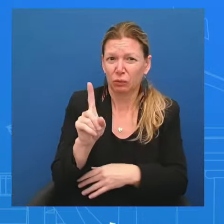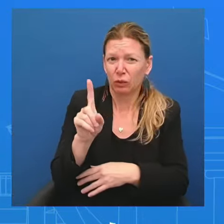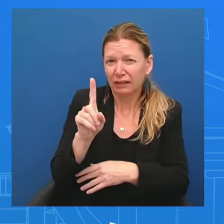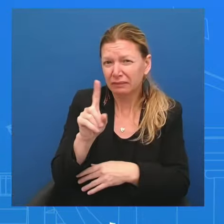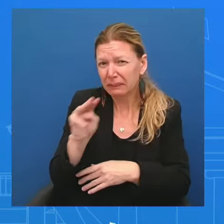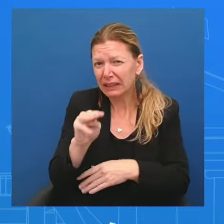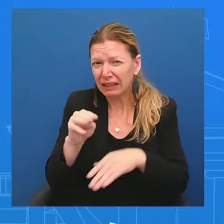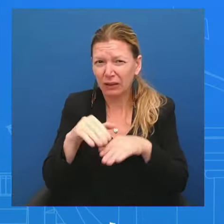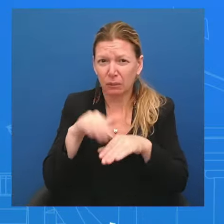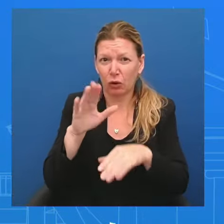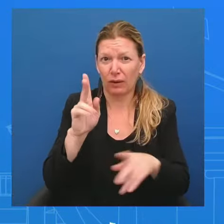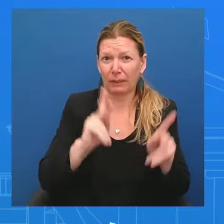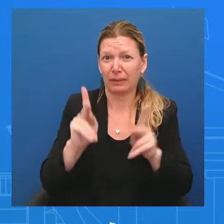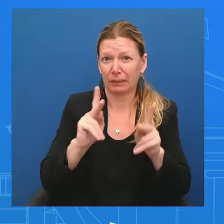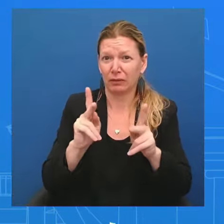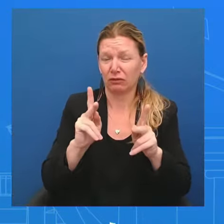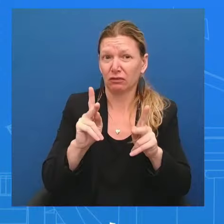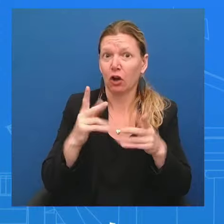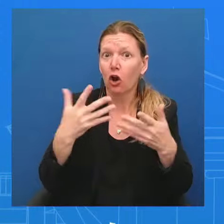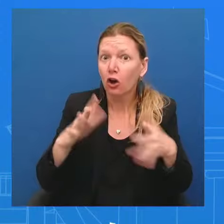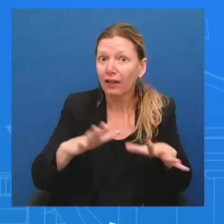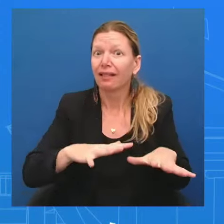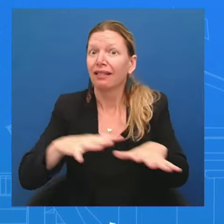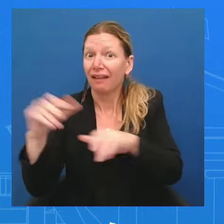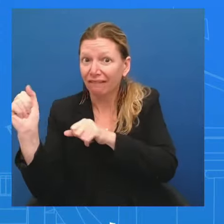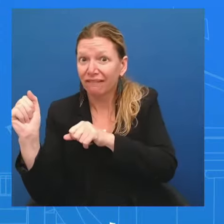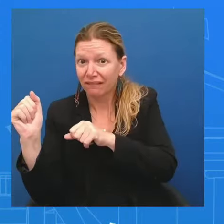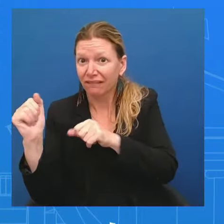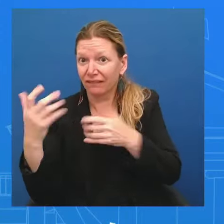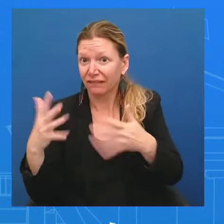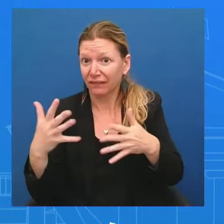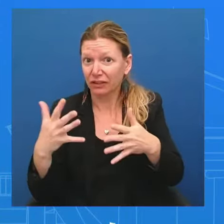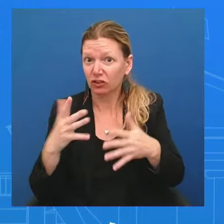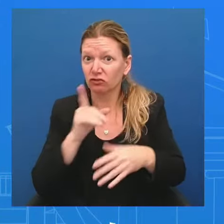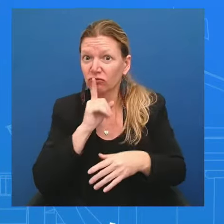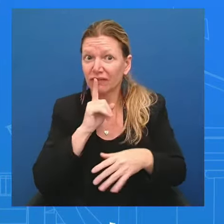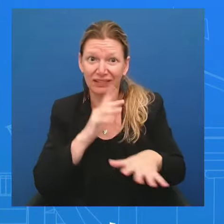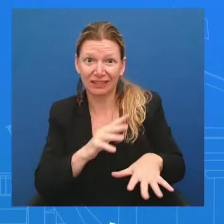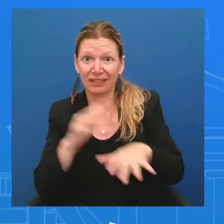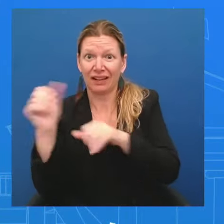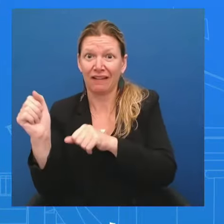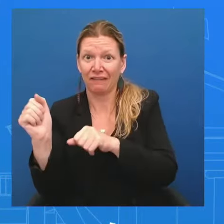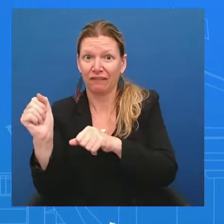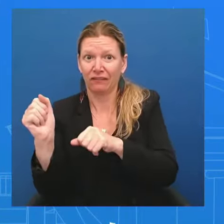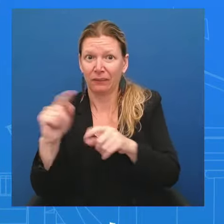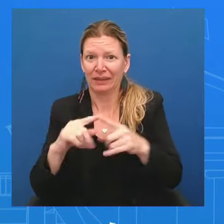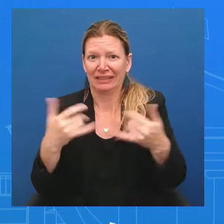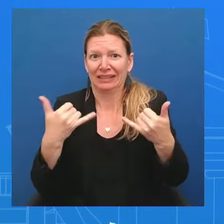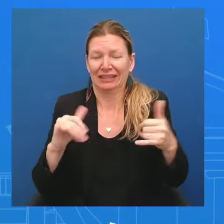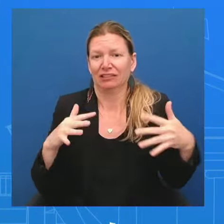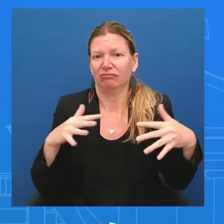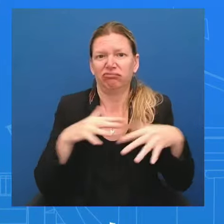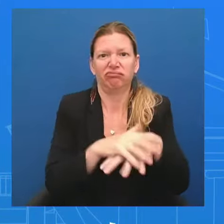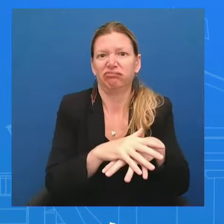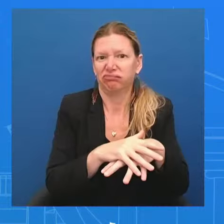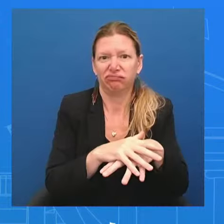but it's not like they're going all that far away. The whole area is densely populated. The Press: So how does this not violate the red line that the President laid out? Mr. Kirby: As I said,